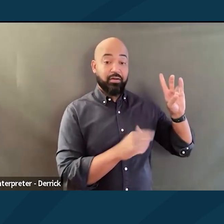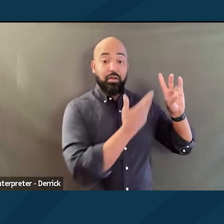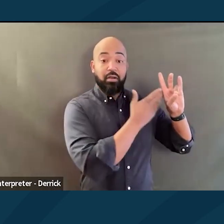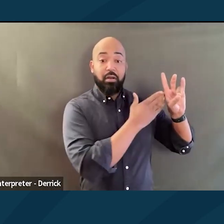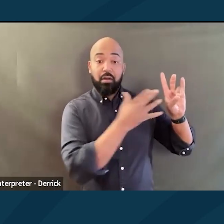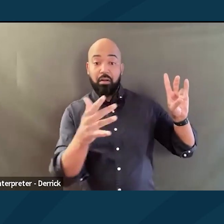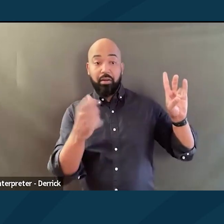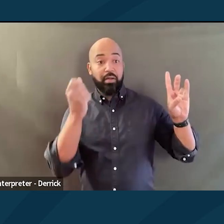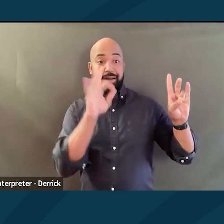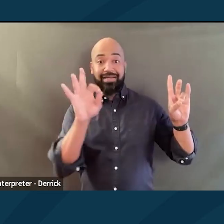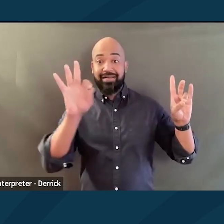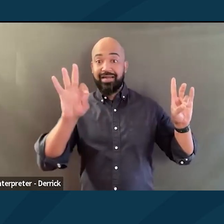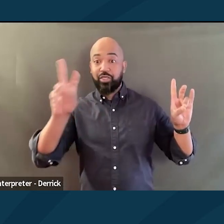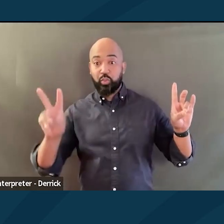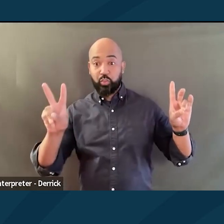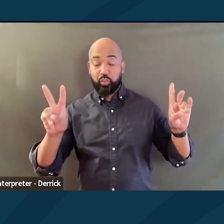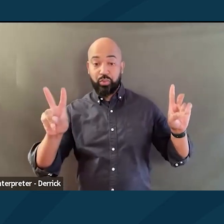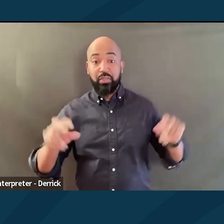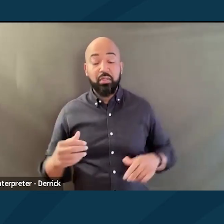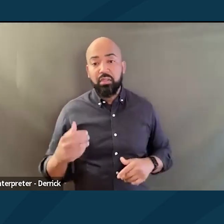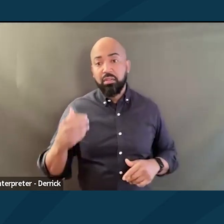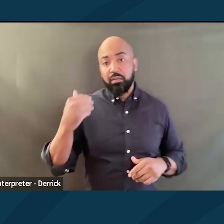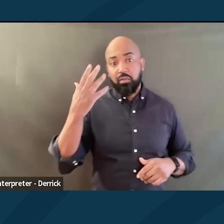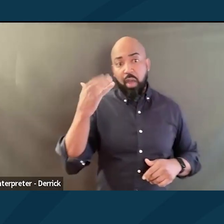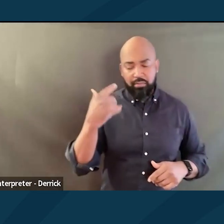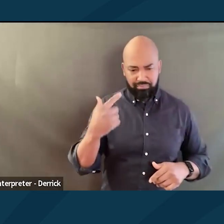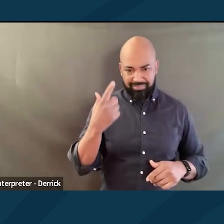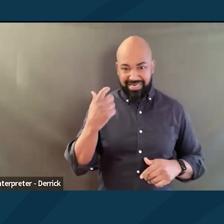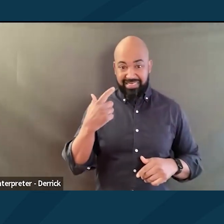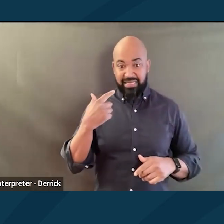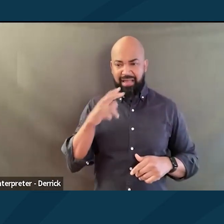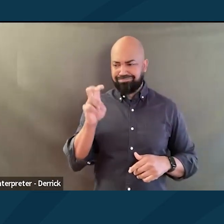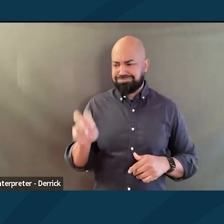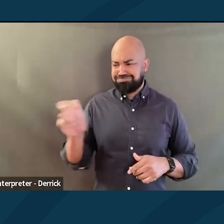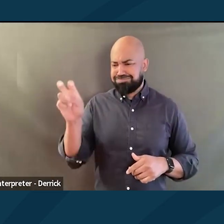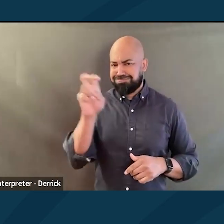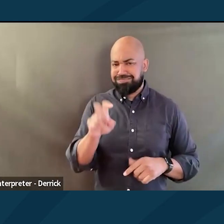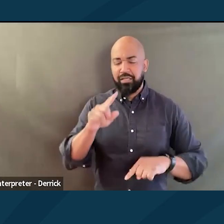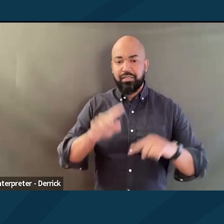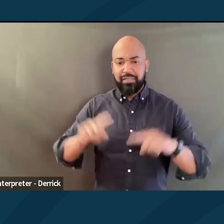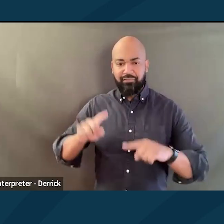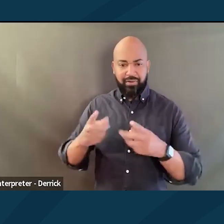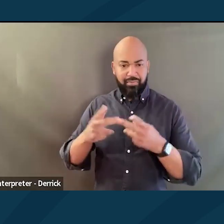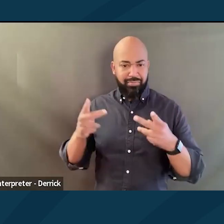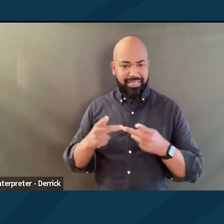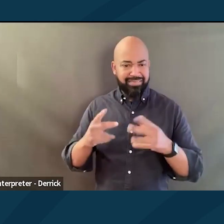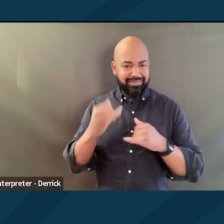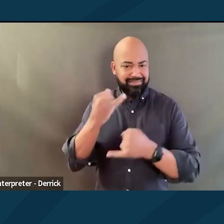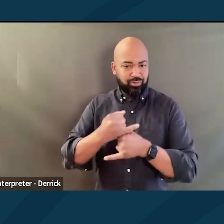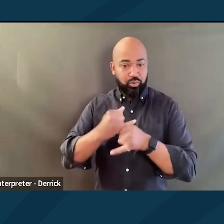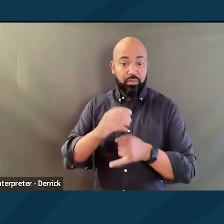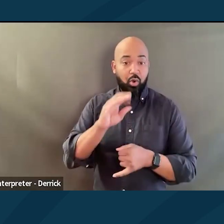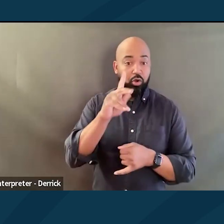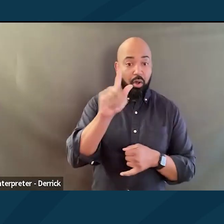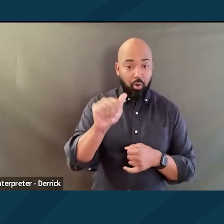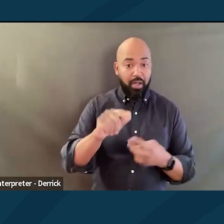because I went into different institutions in Oklahoma, Louisiana, and Texas. And it is just